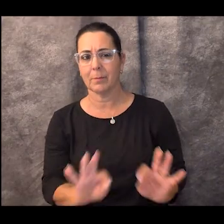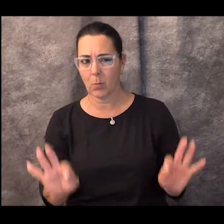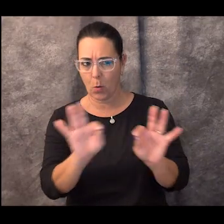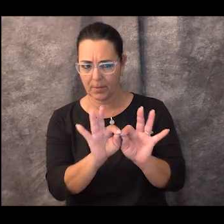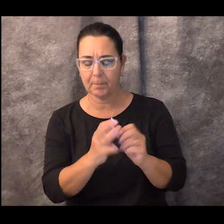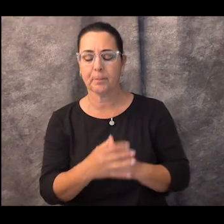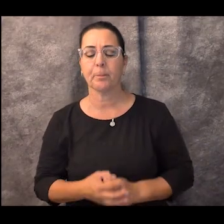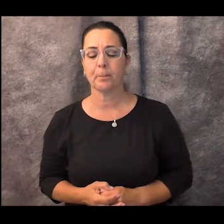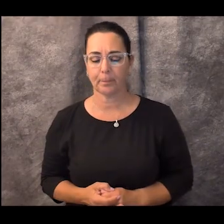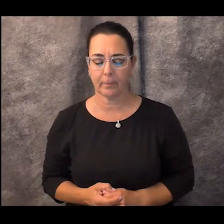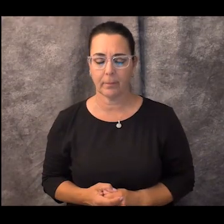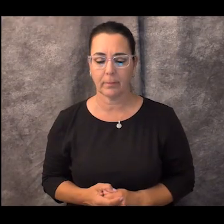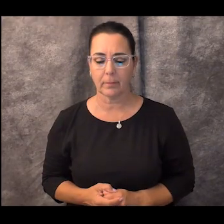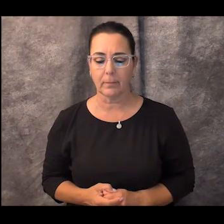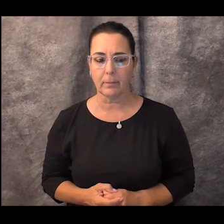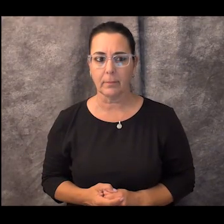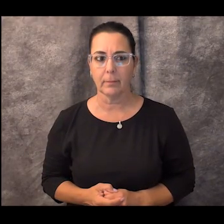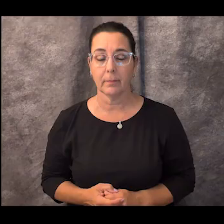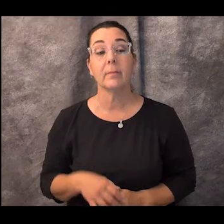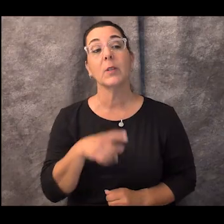as you also mentioned, many people who are tuning in,